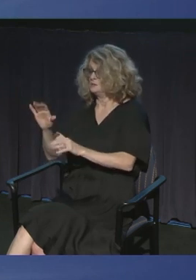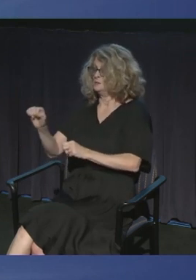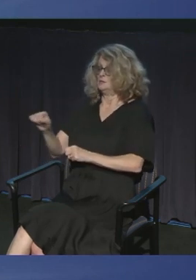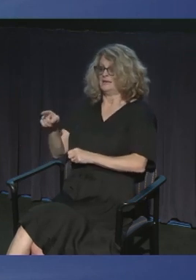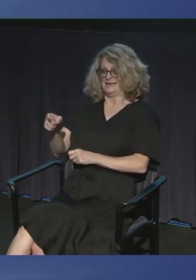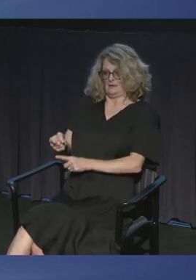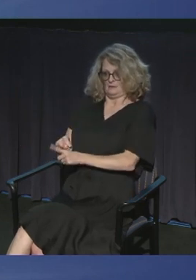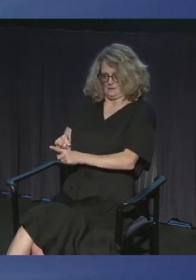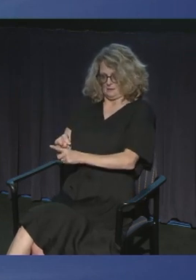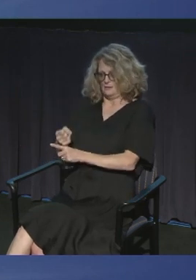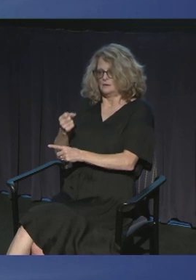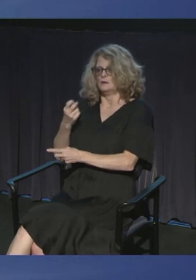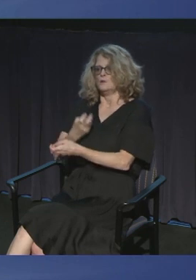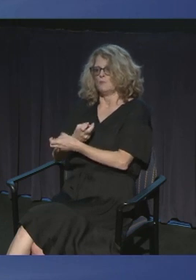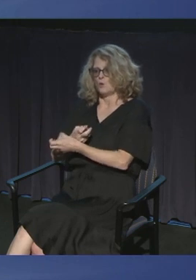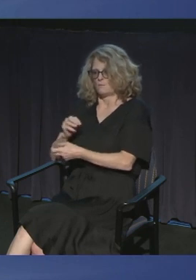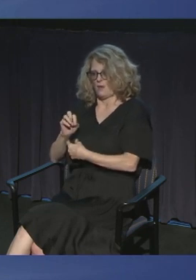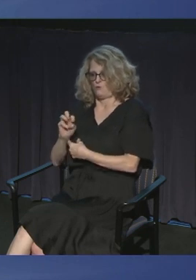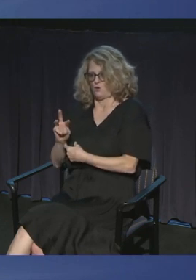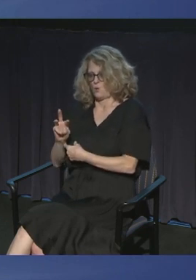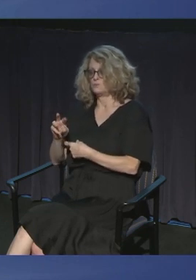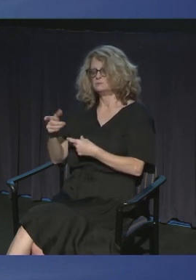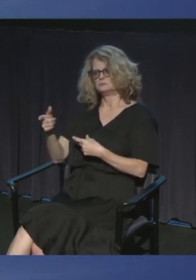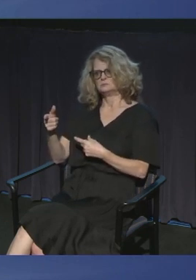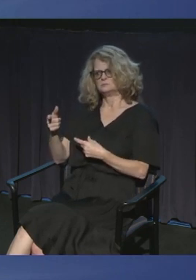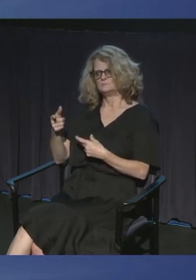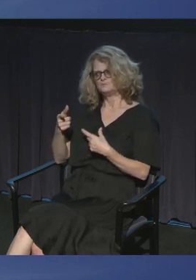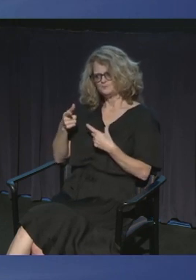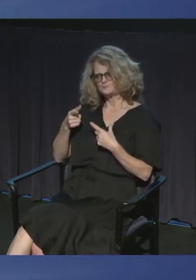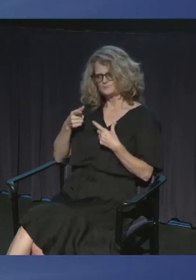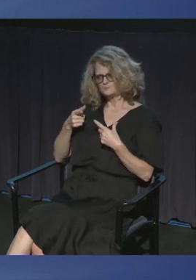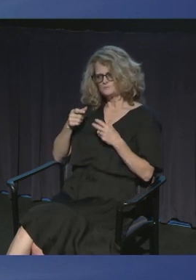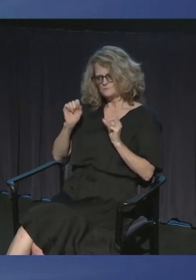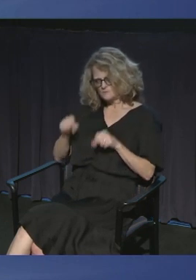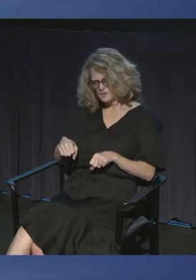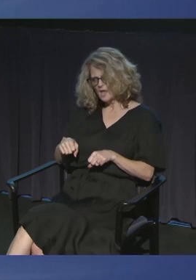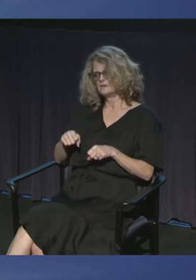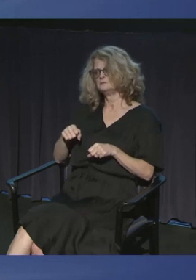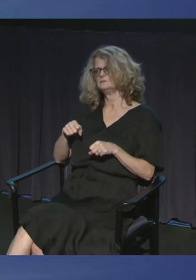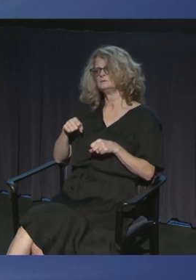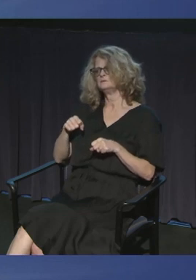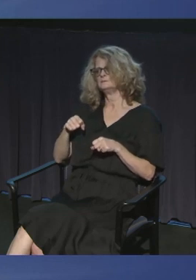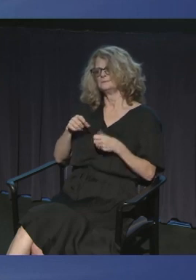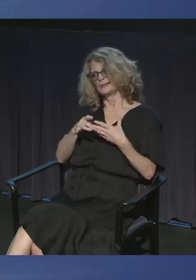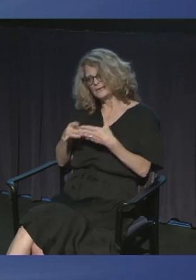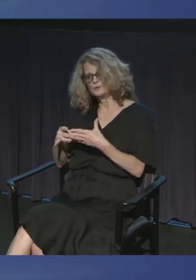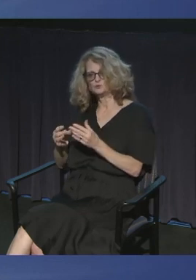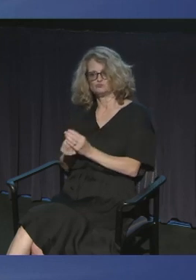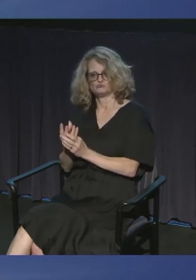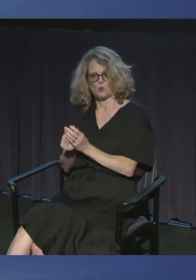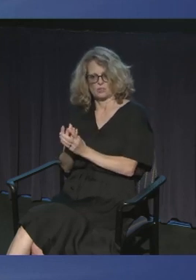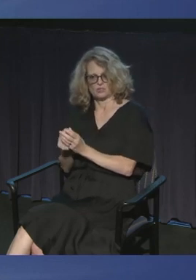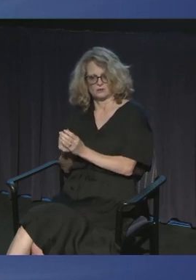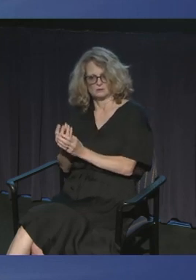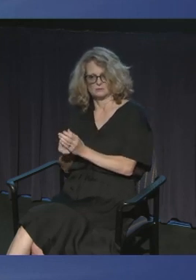EFFECT ON BOTH THE BONE MARROW, CAUSING BONE MARROW RESTORATION AS INDICATED HERE. AND I DON'T THINK I HAVE THIS SLIDE BUT IT